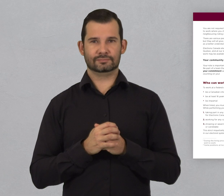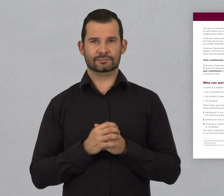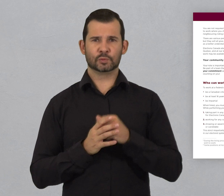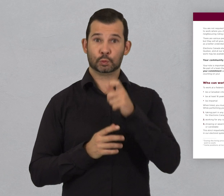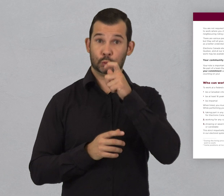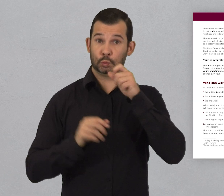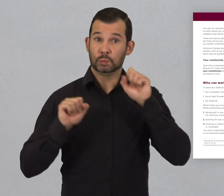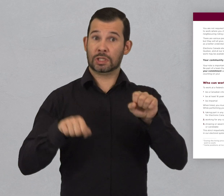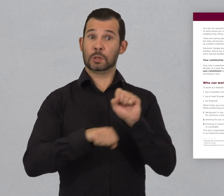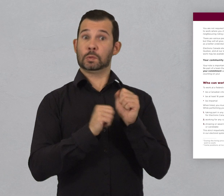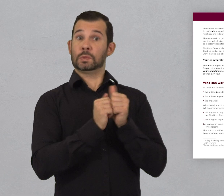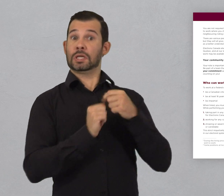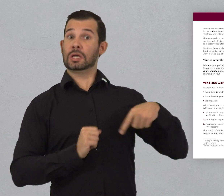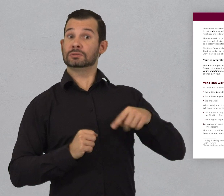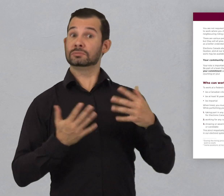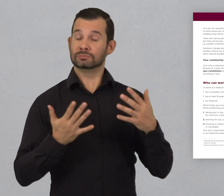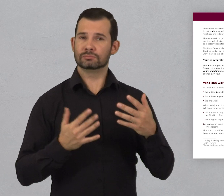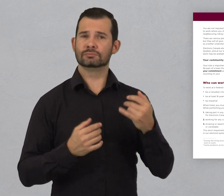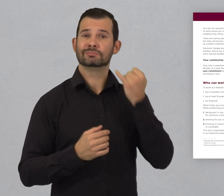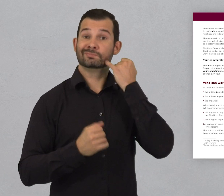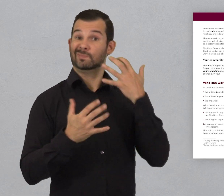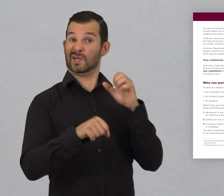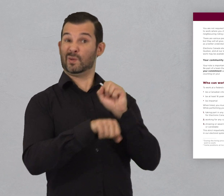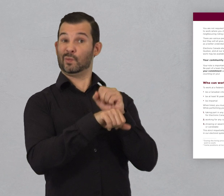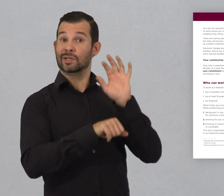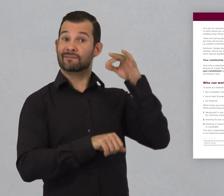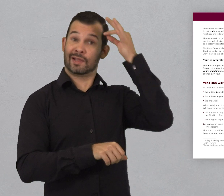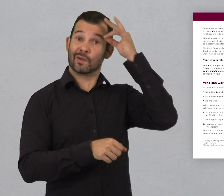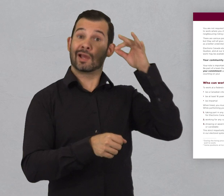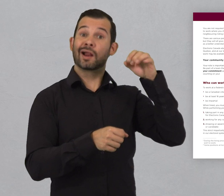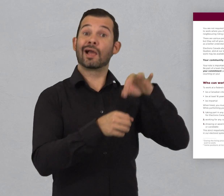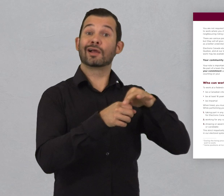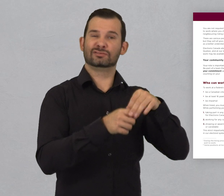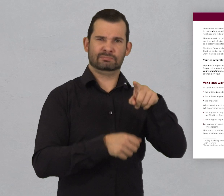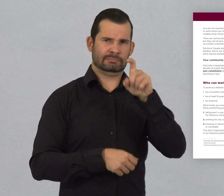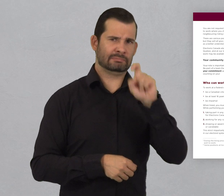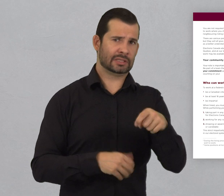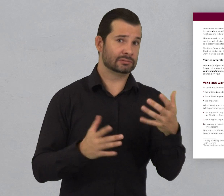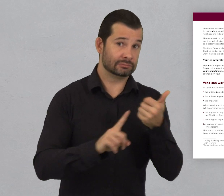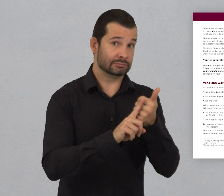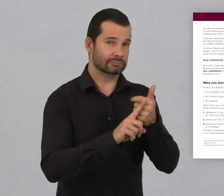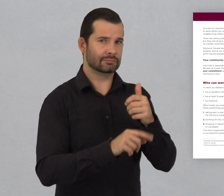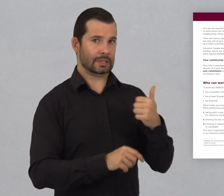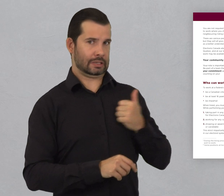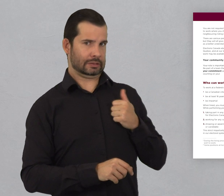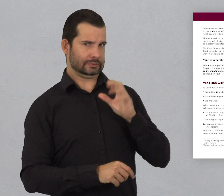Who can work with us To work at a federal election, you must: